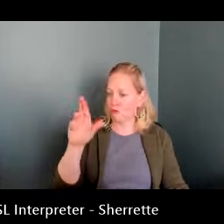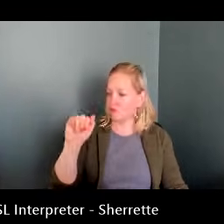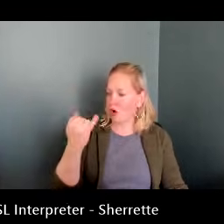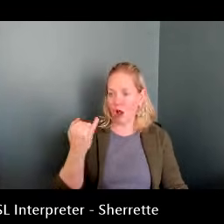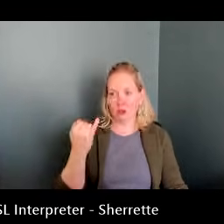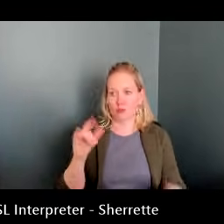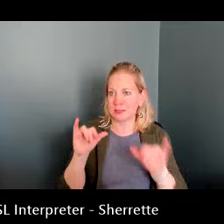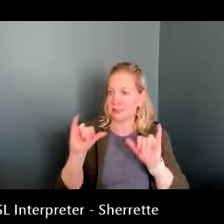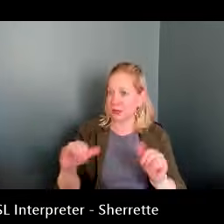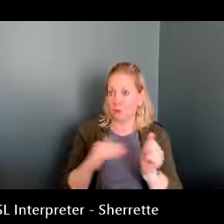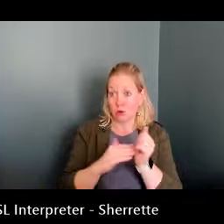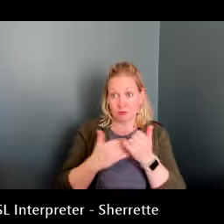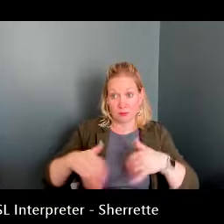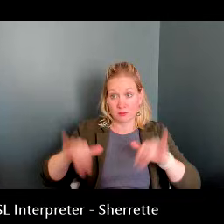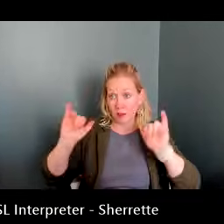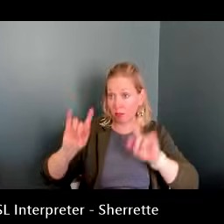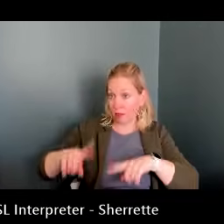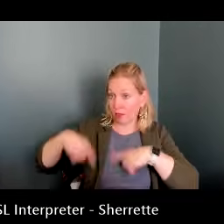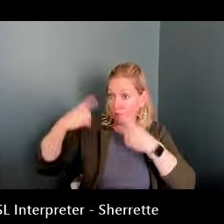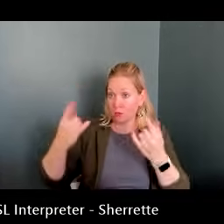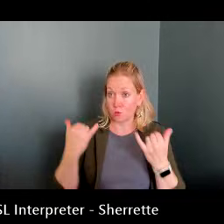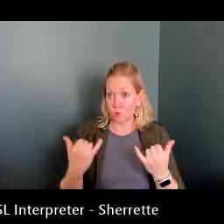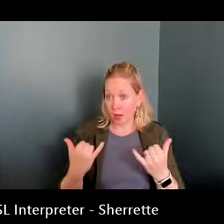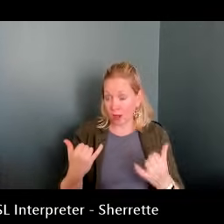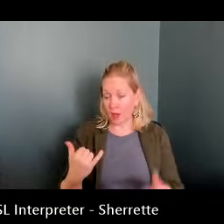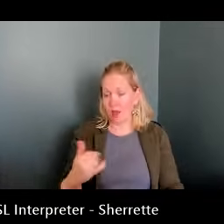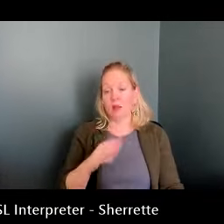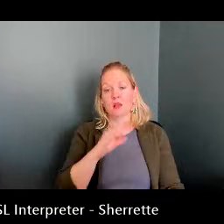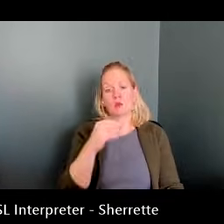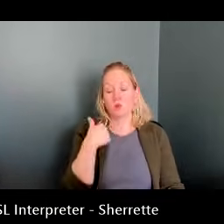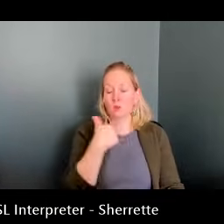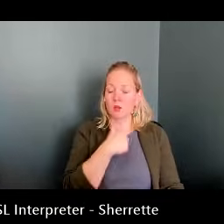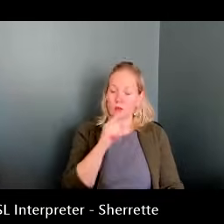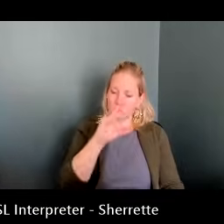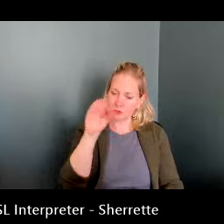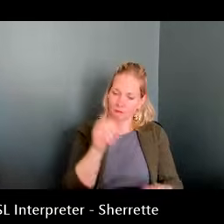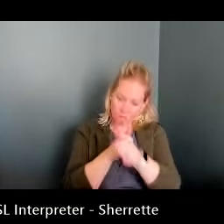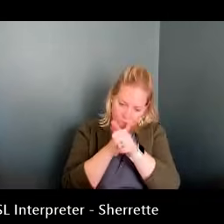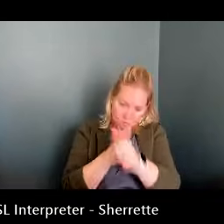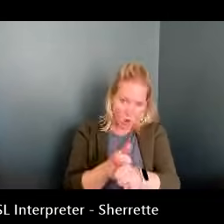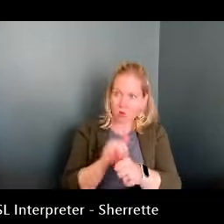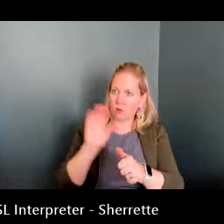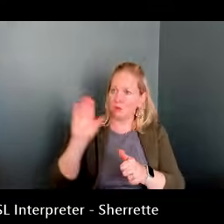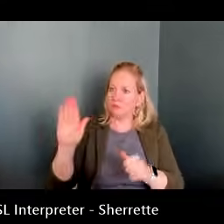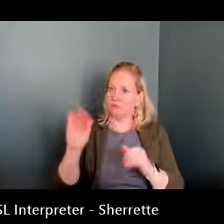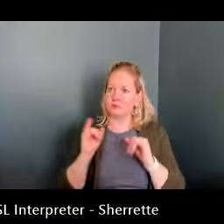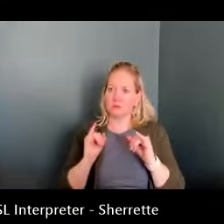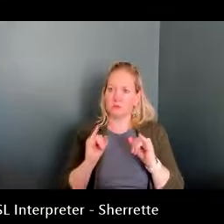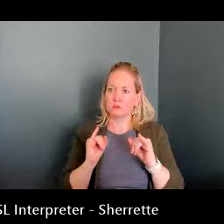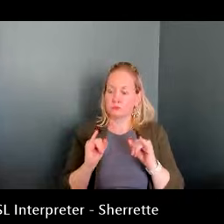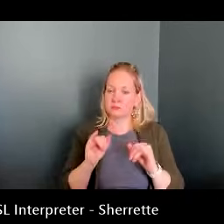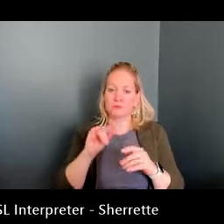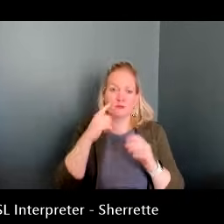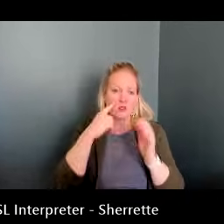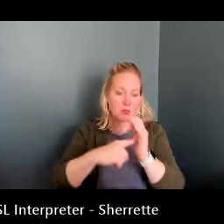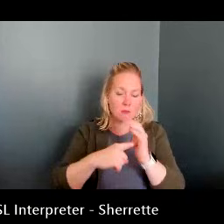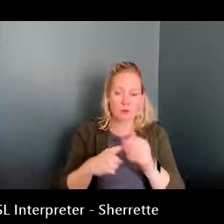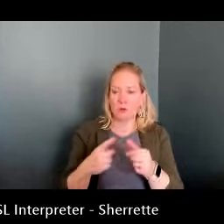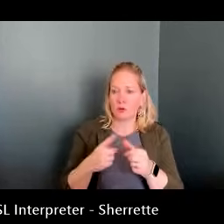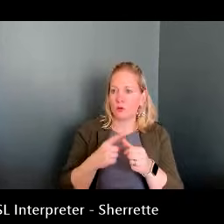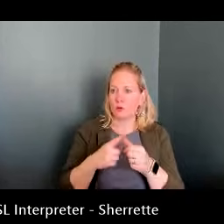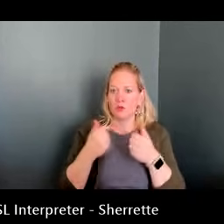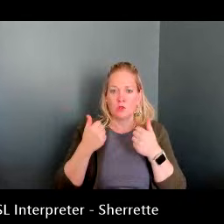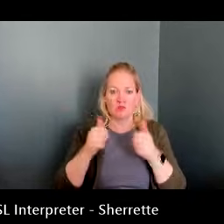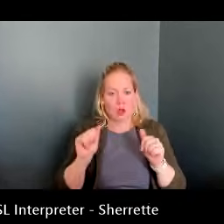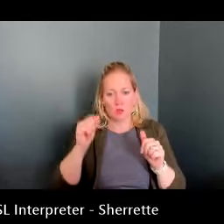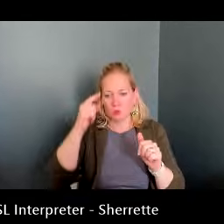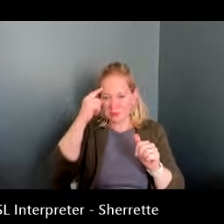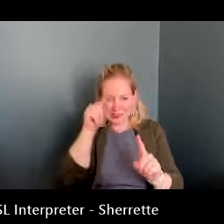completely followed all the steps in as far as trying to do what's best for her and her health